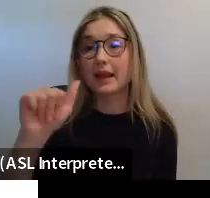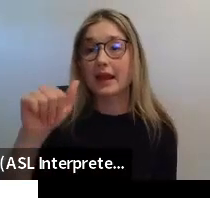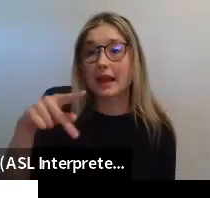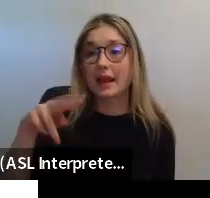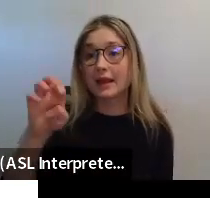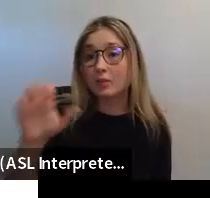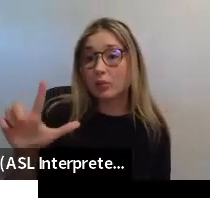Yeah.